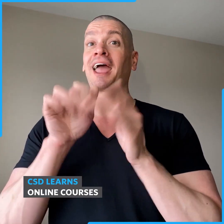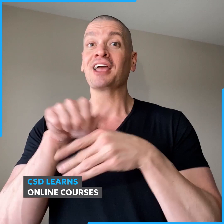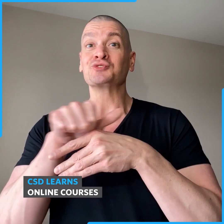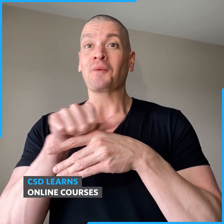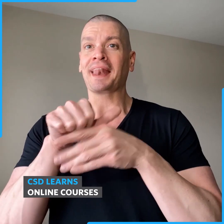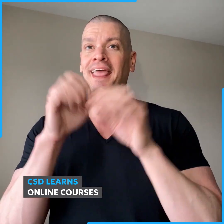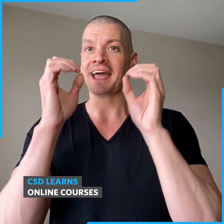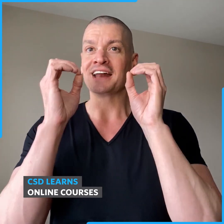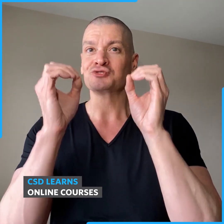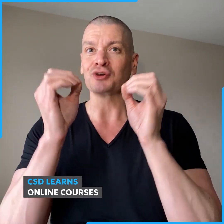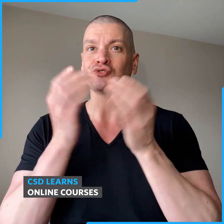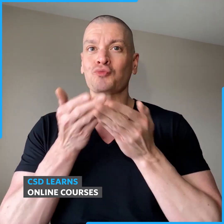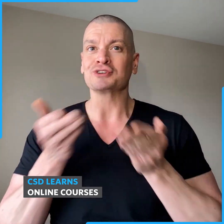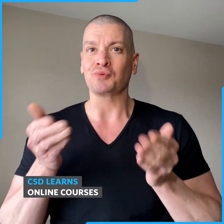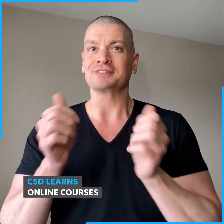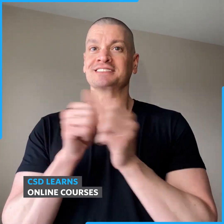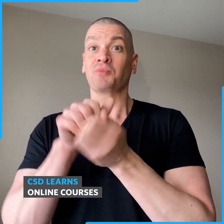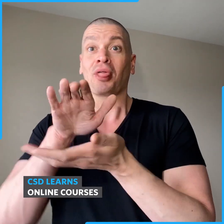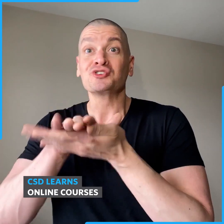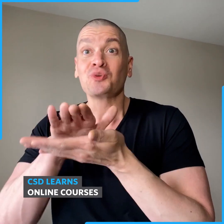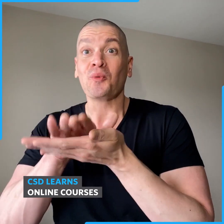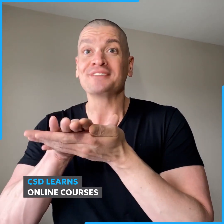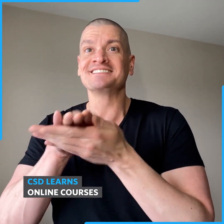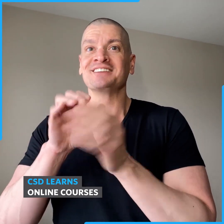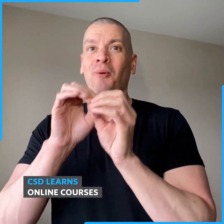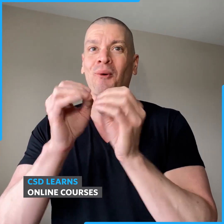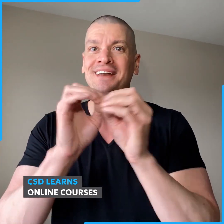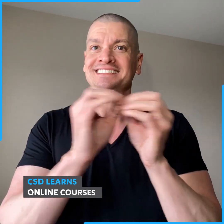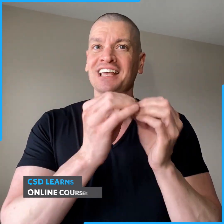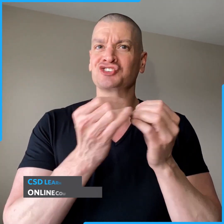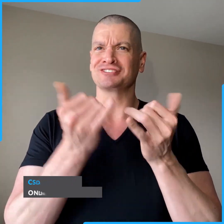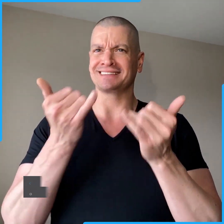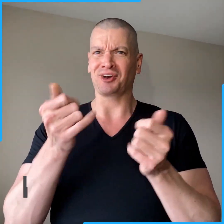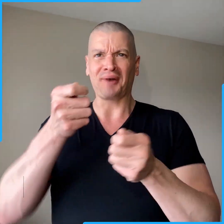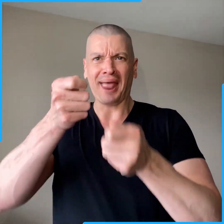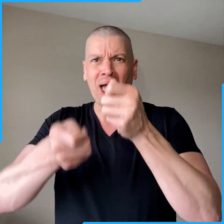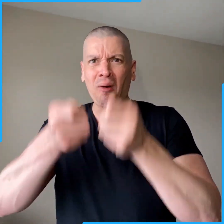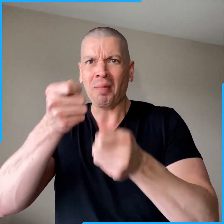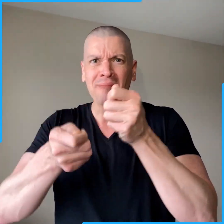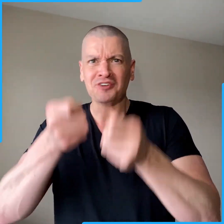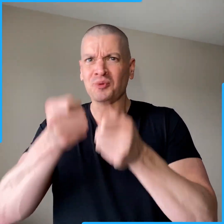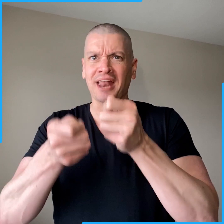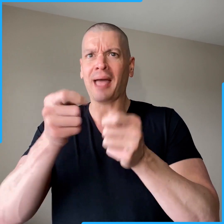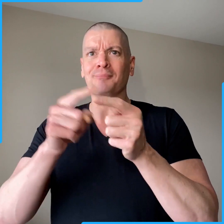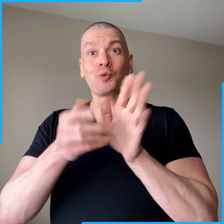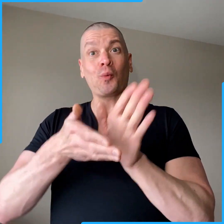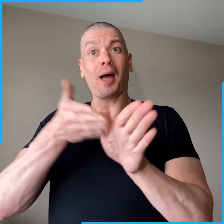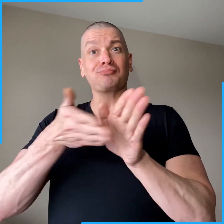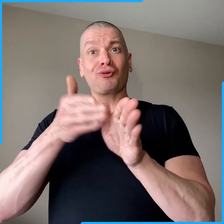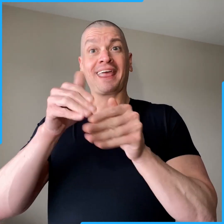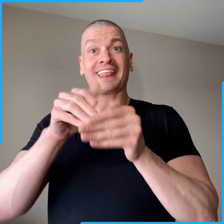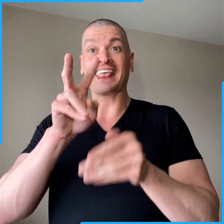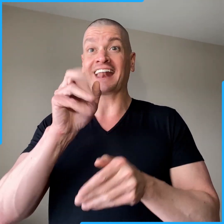instructional resources with schools and organizations, who are now adapting to operating in